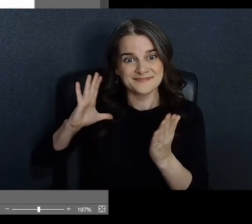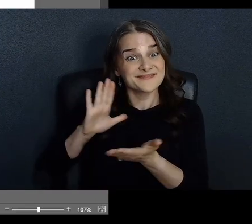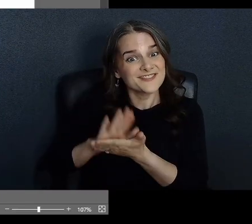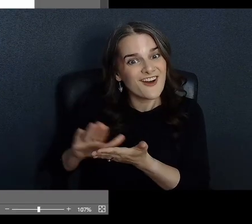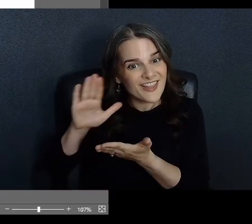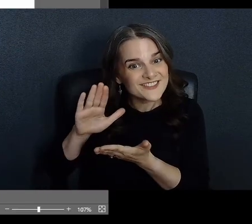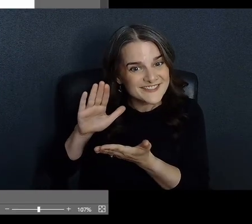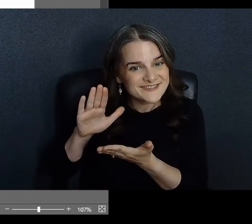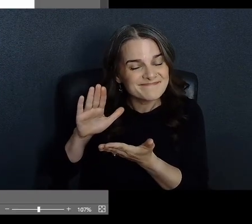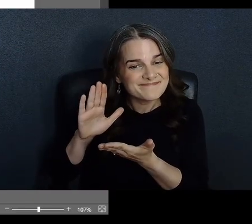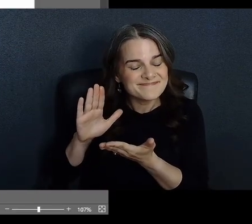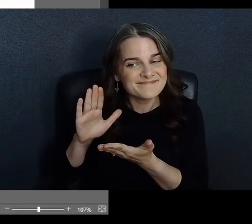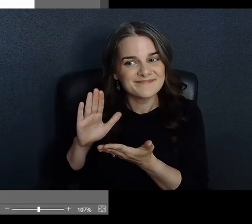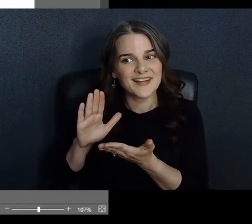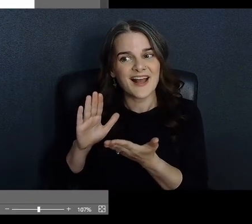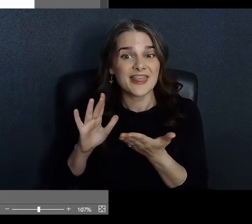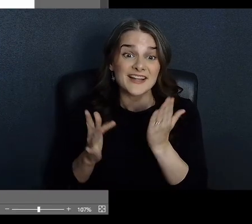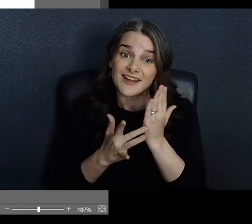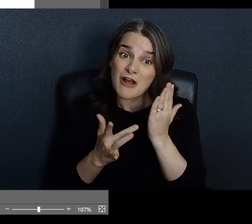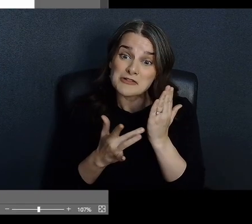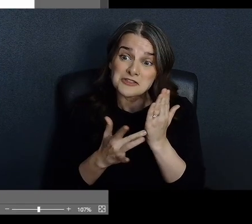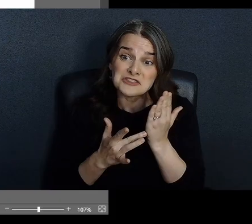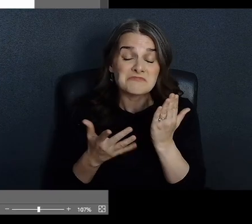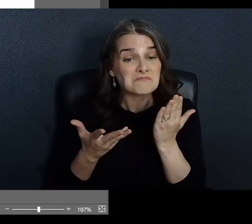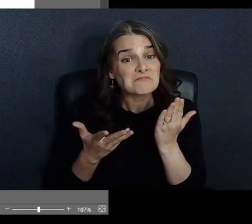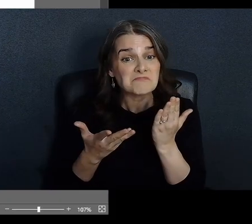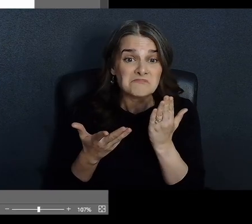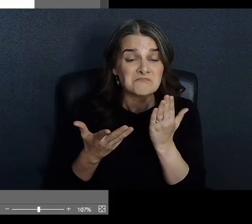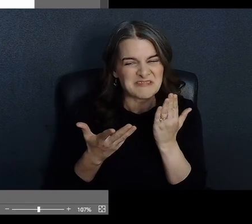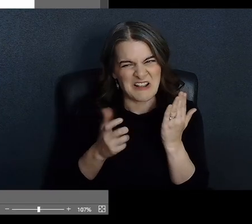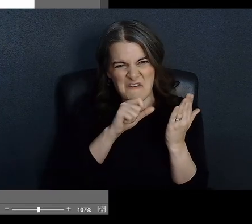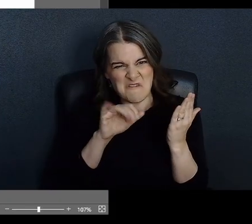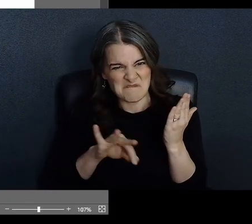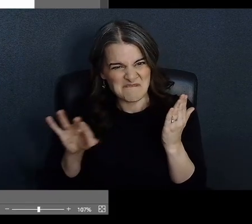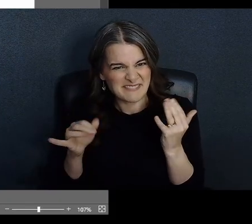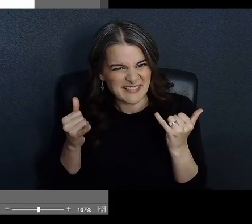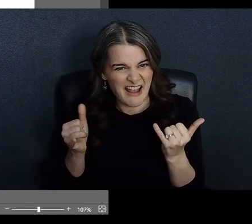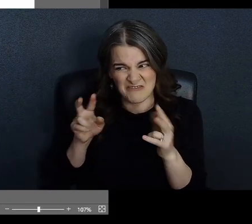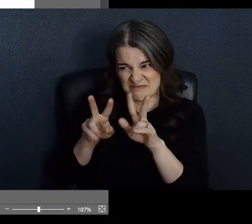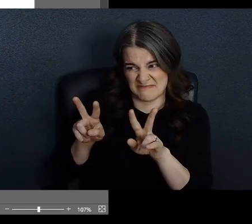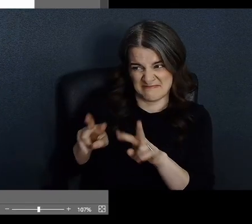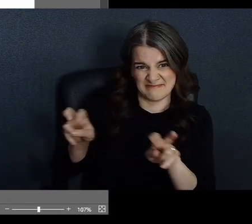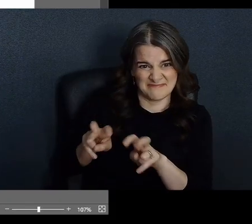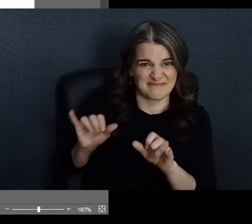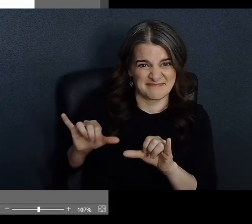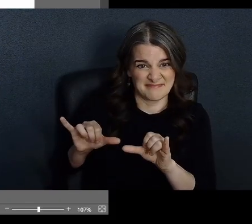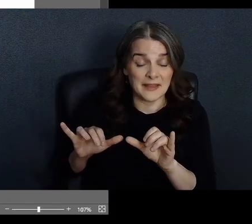And the technology was pretty antique, if you look at it now. But it did provide me an opportunity